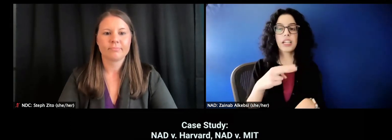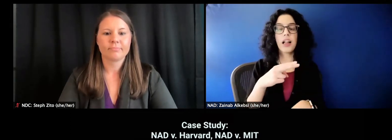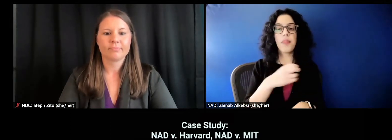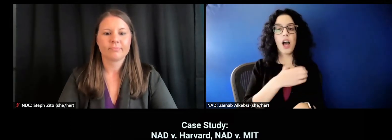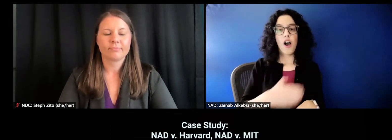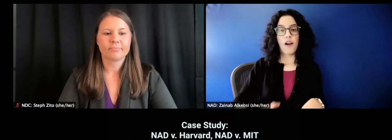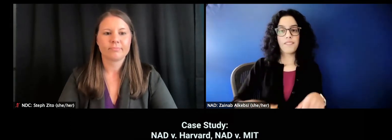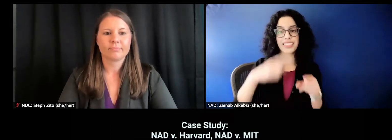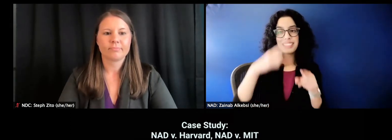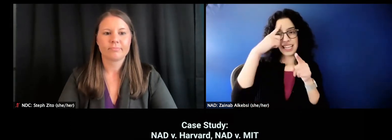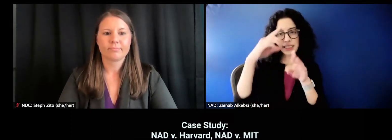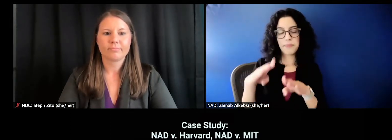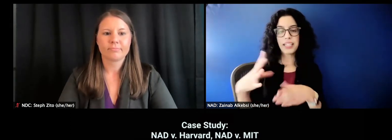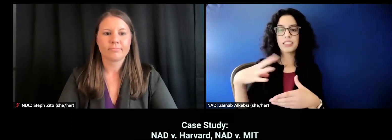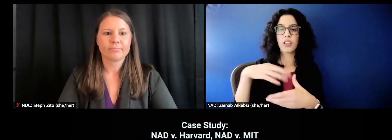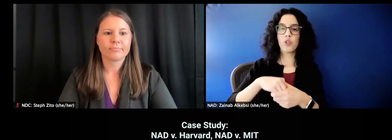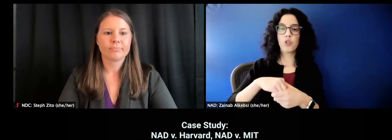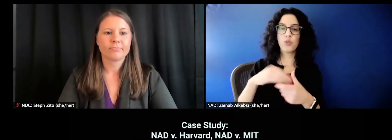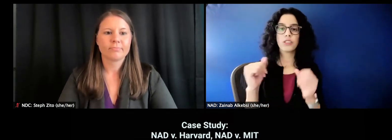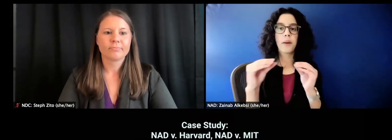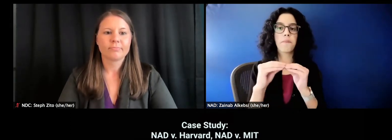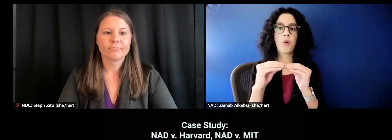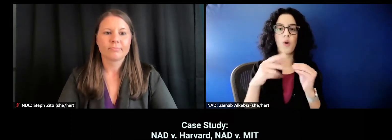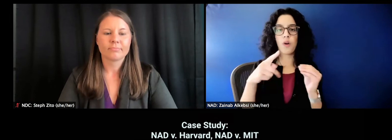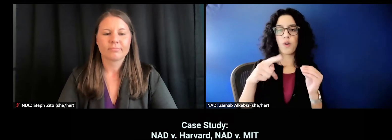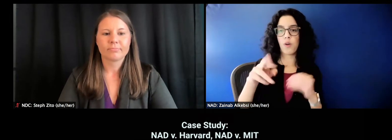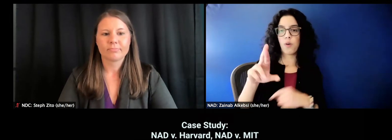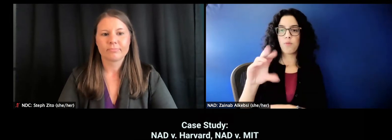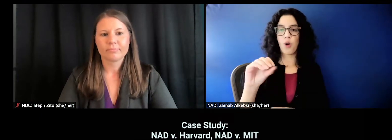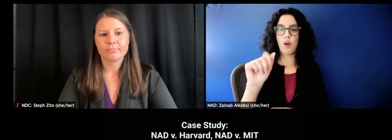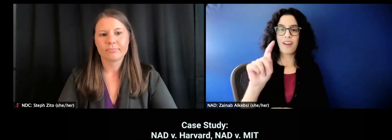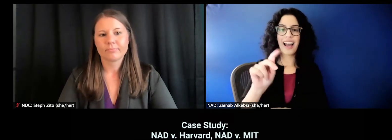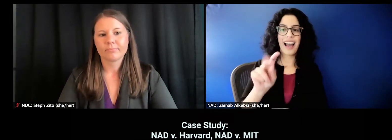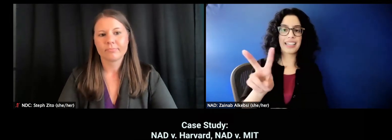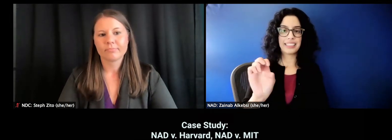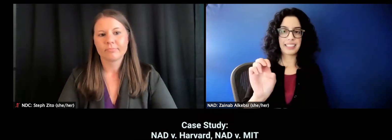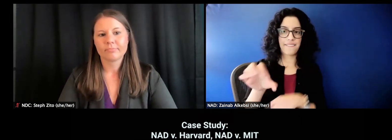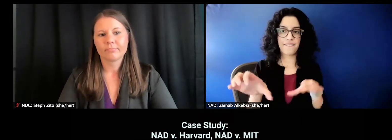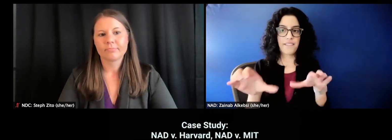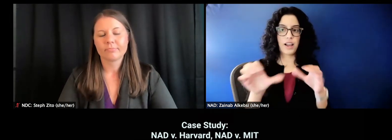The Harvard settlement includes a more proactive approach